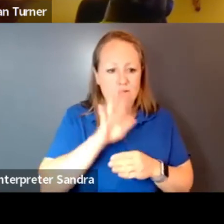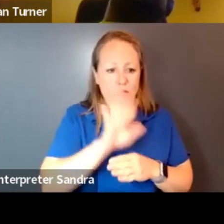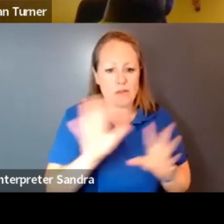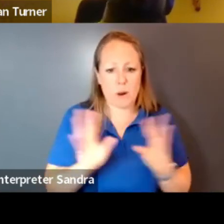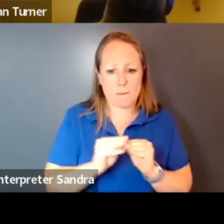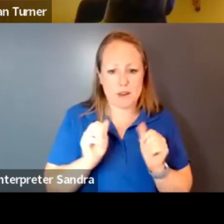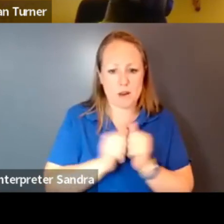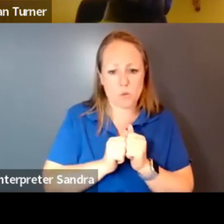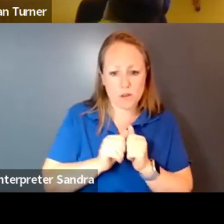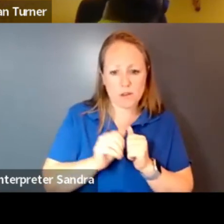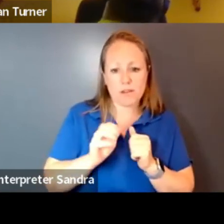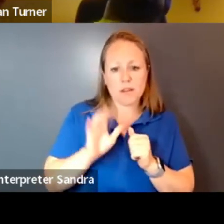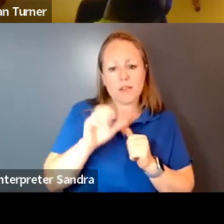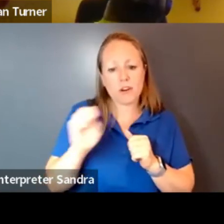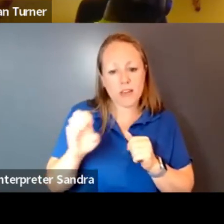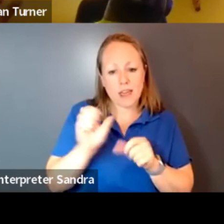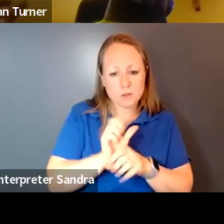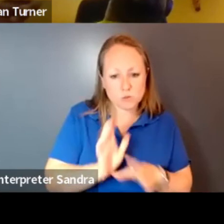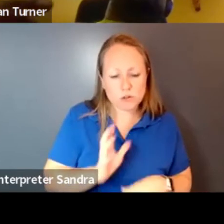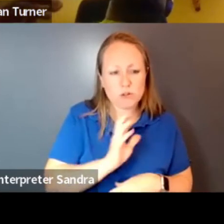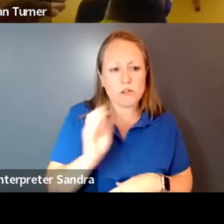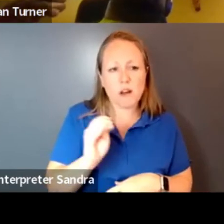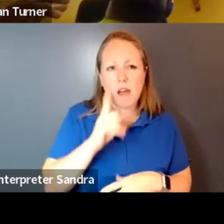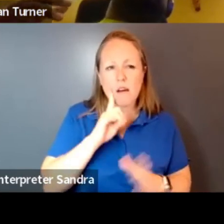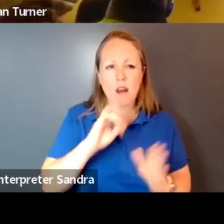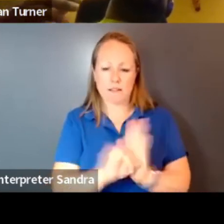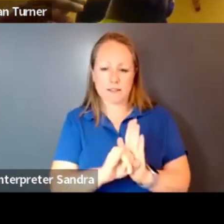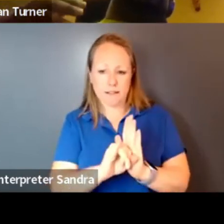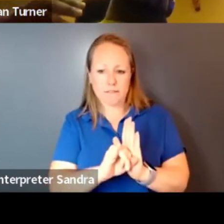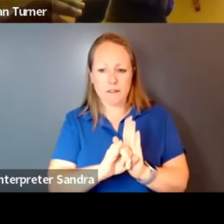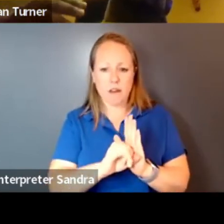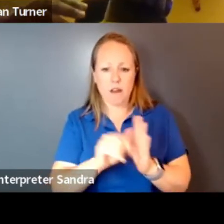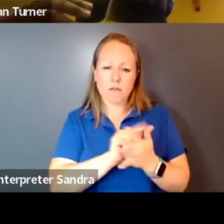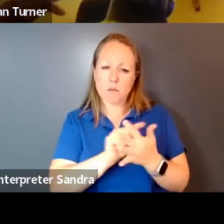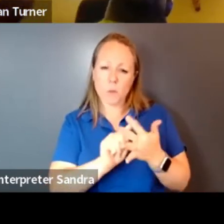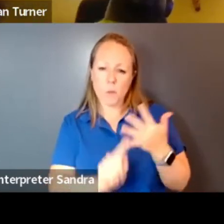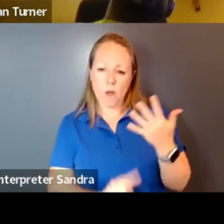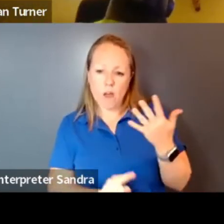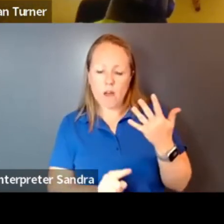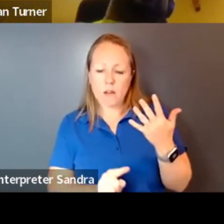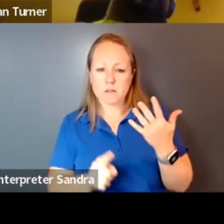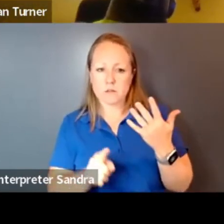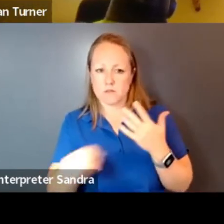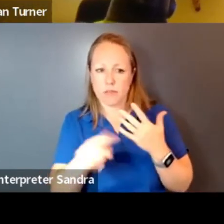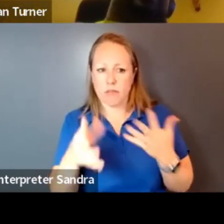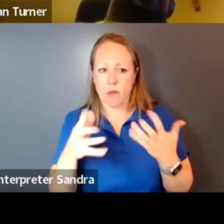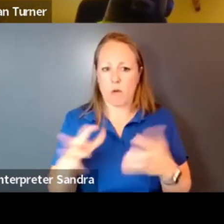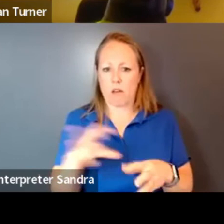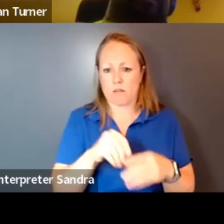caseworker and kind of identify, what are the things that they want in their life? And how can